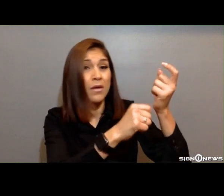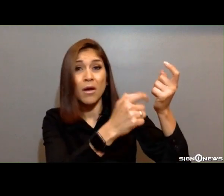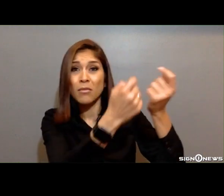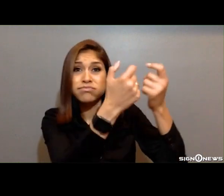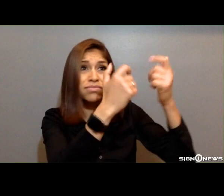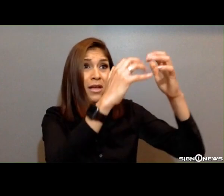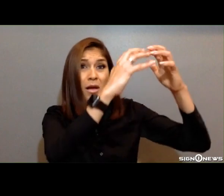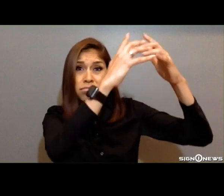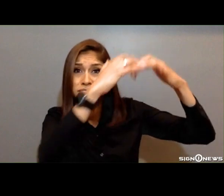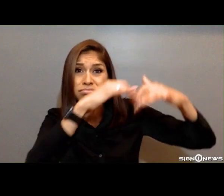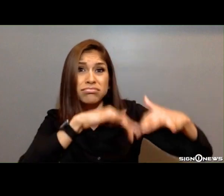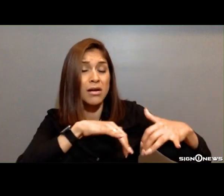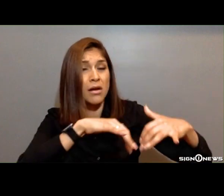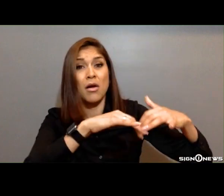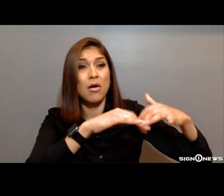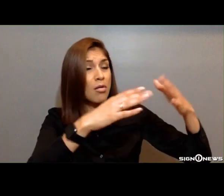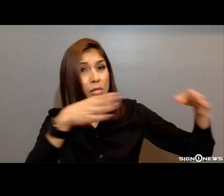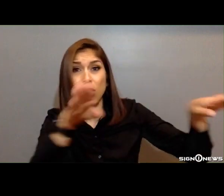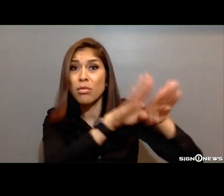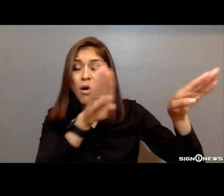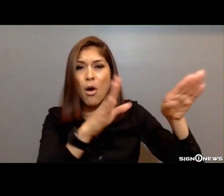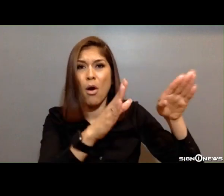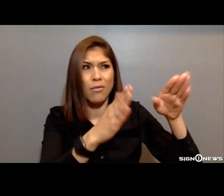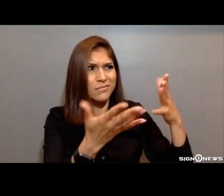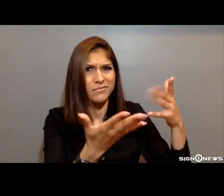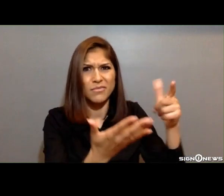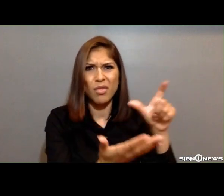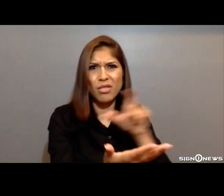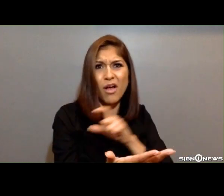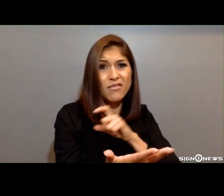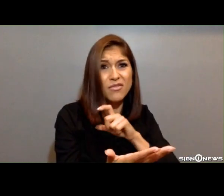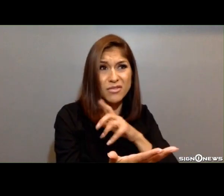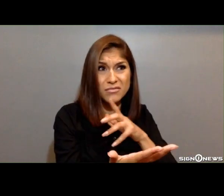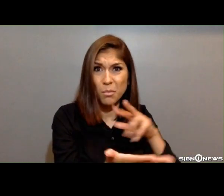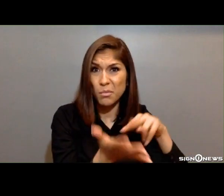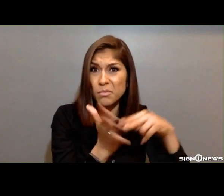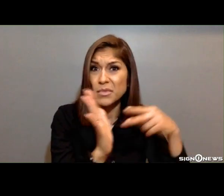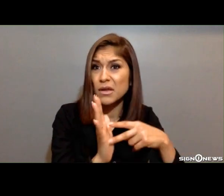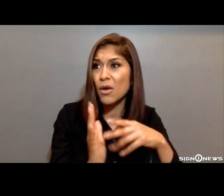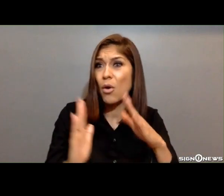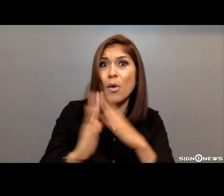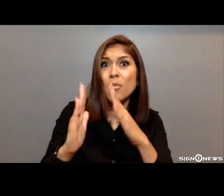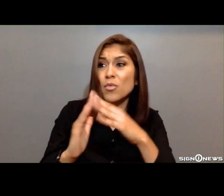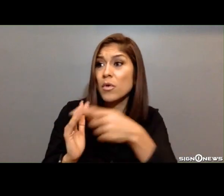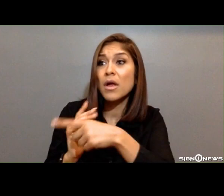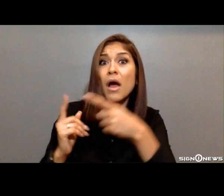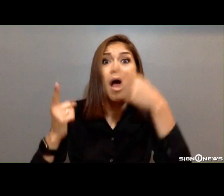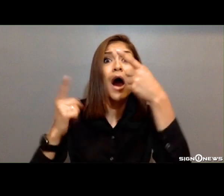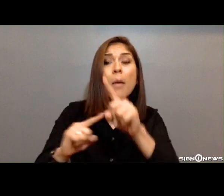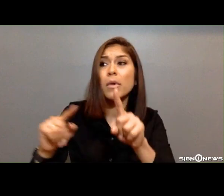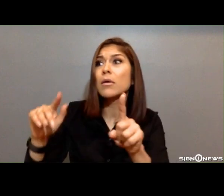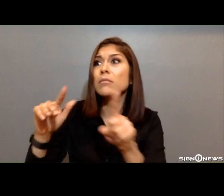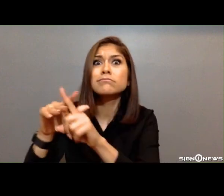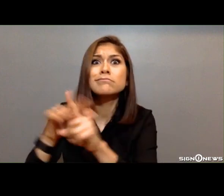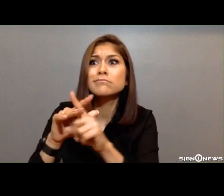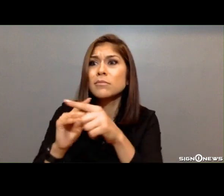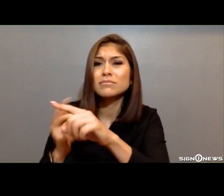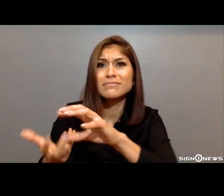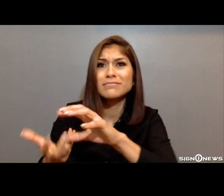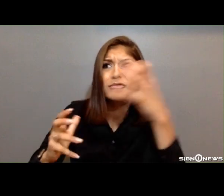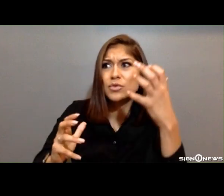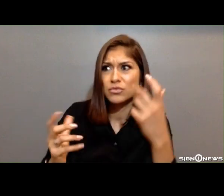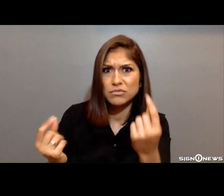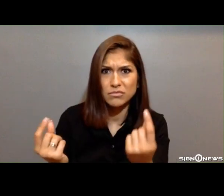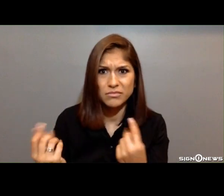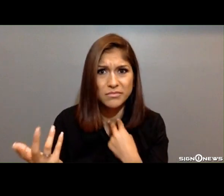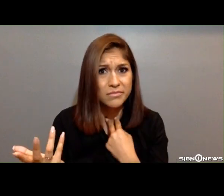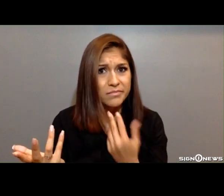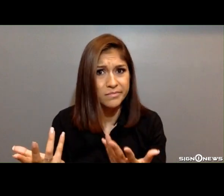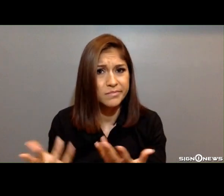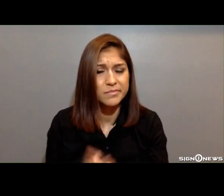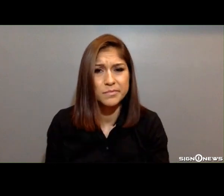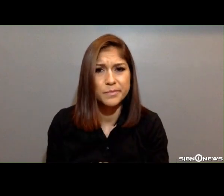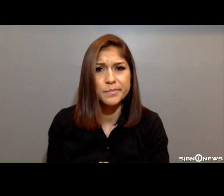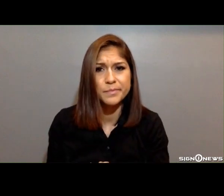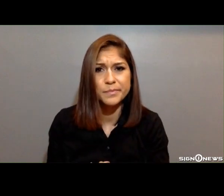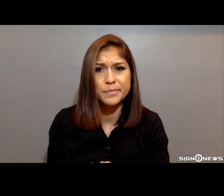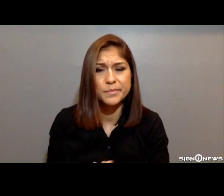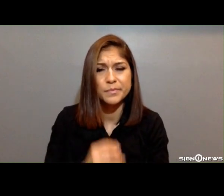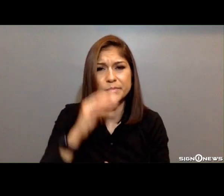law enforcement groups could be dangerous especially with domestic disturbances.